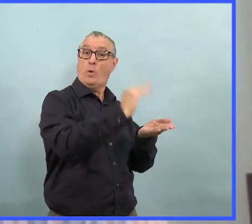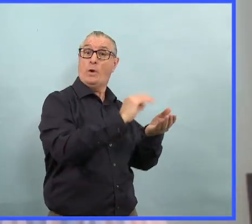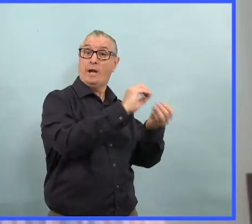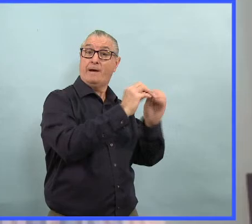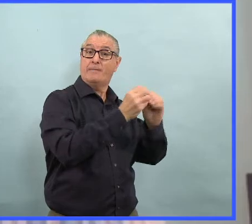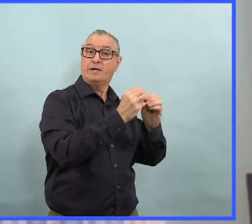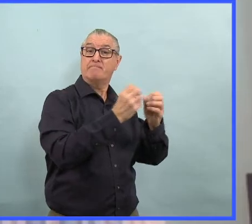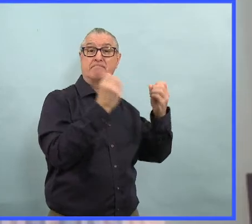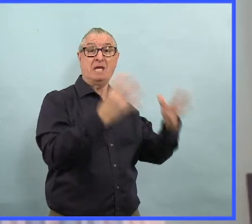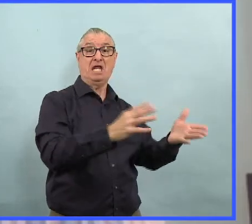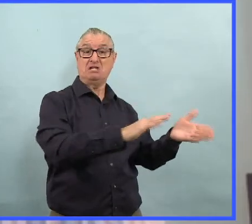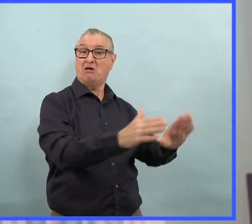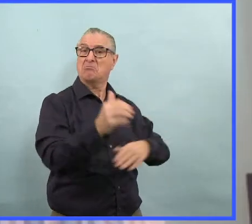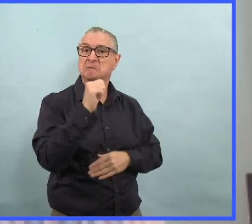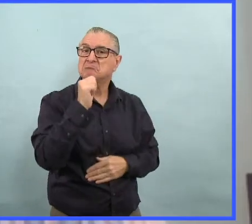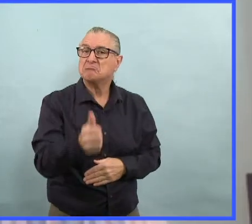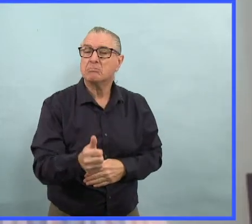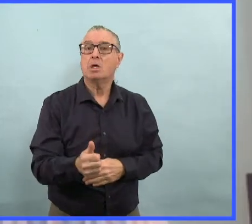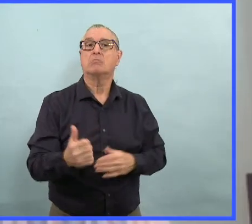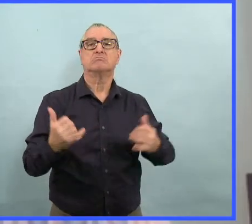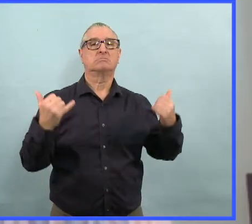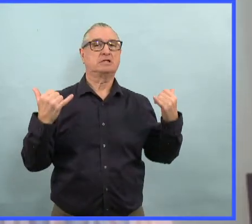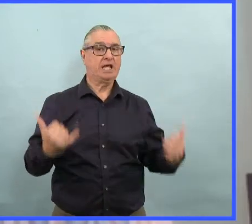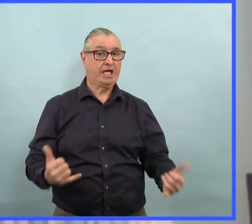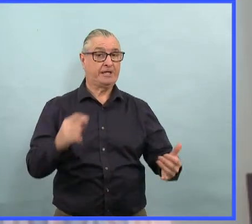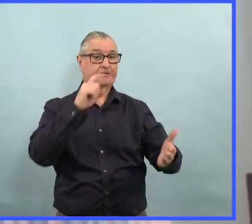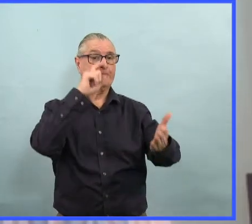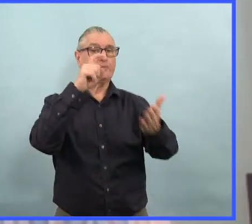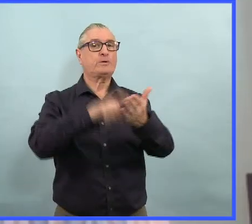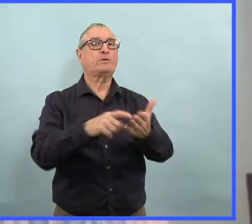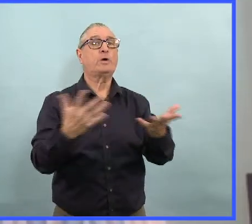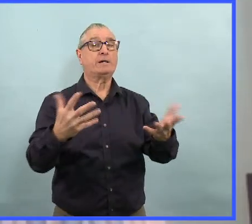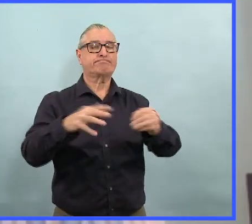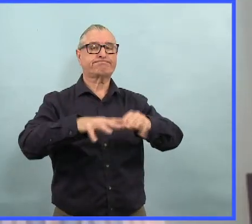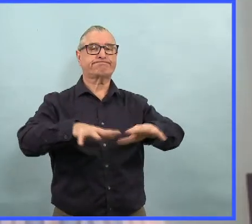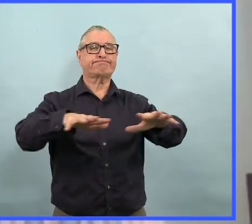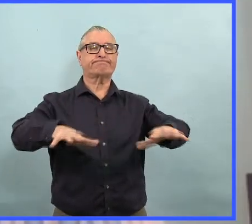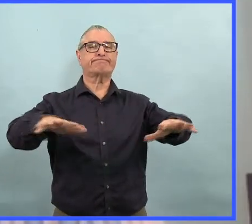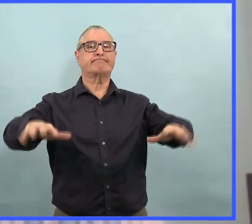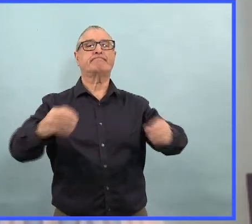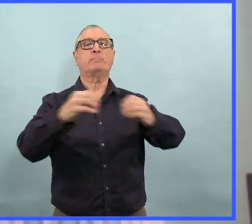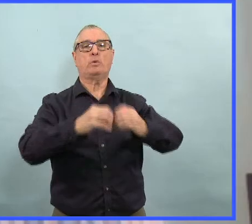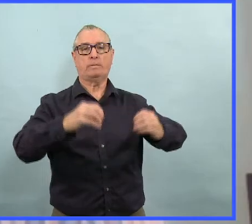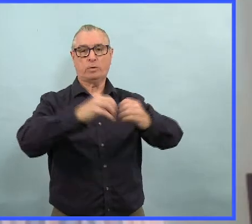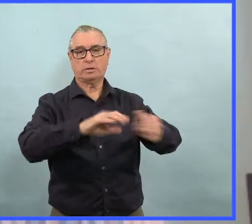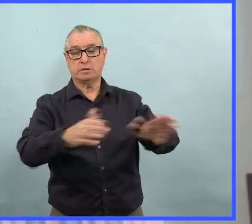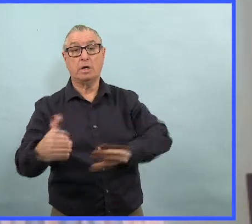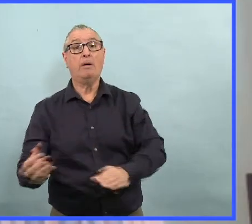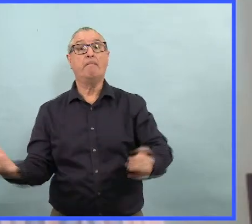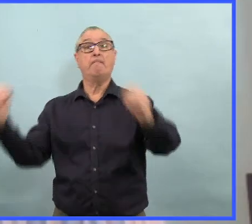hospitalizations icus and and most unfortunately deaths so we we do have a process that we